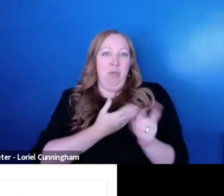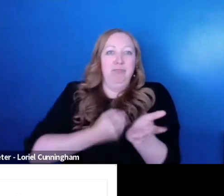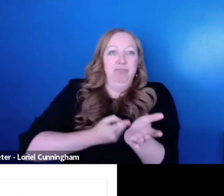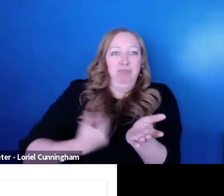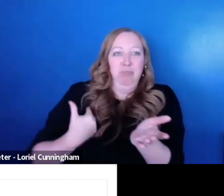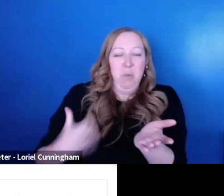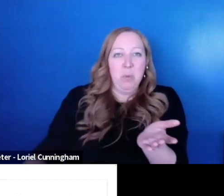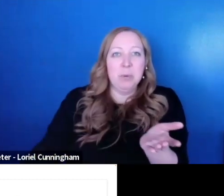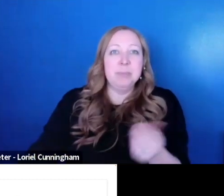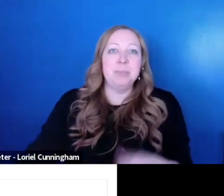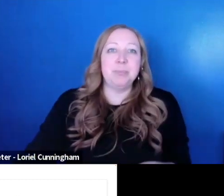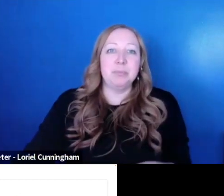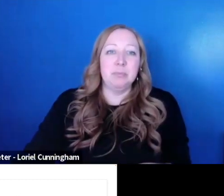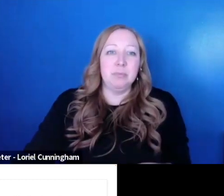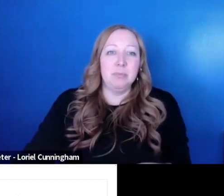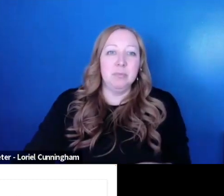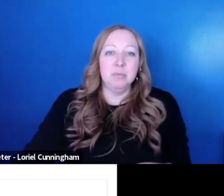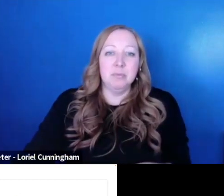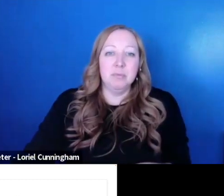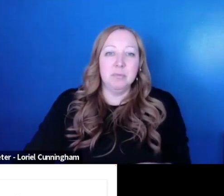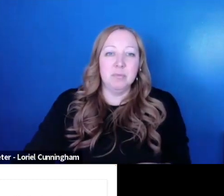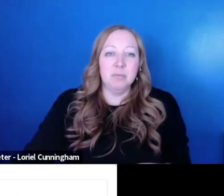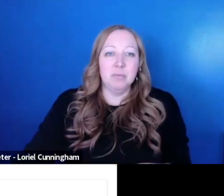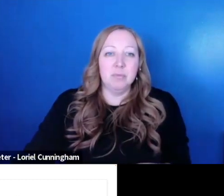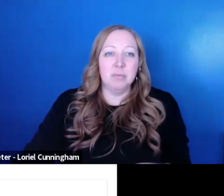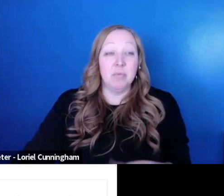circumscribe the types of solutions that will be